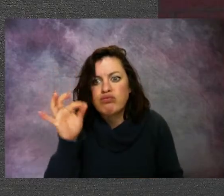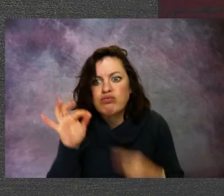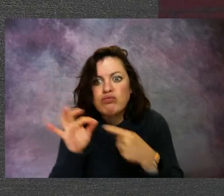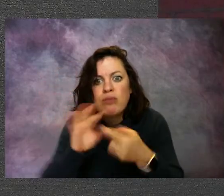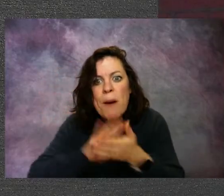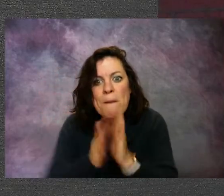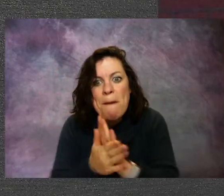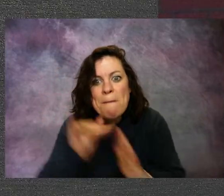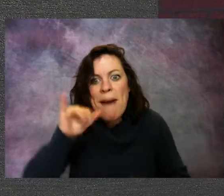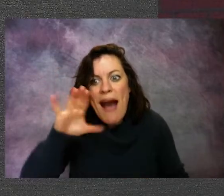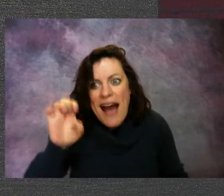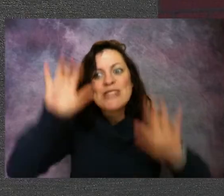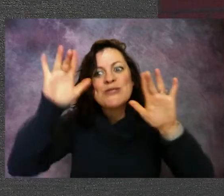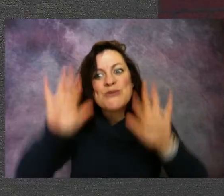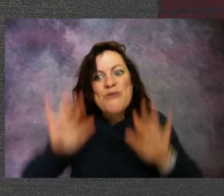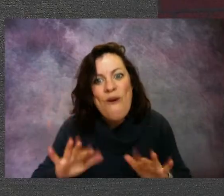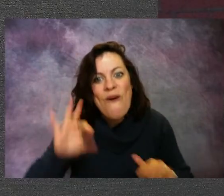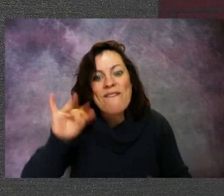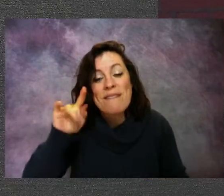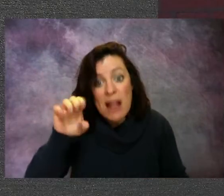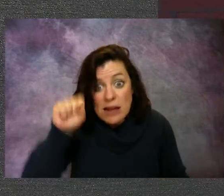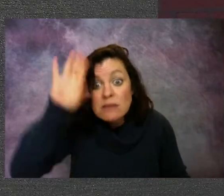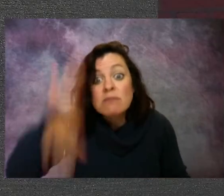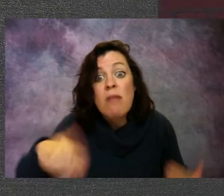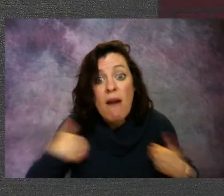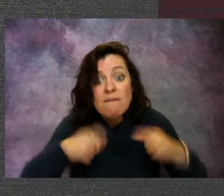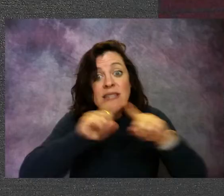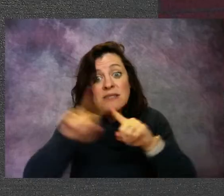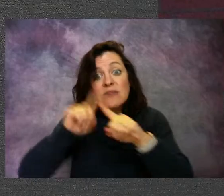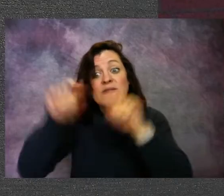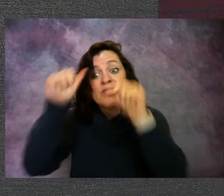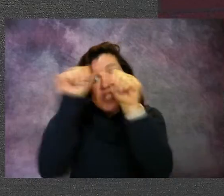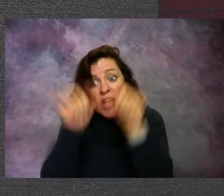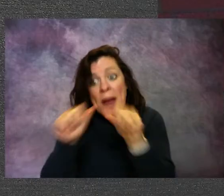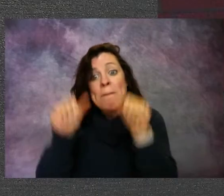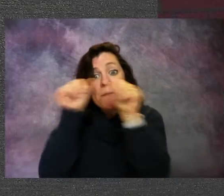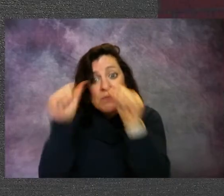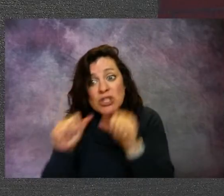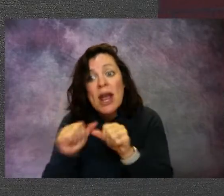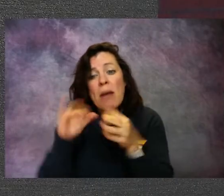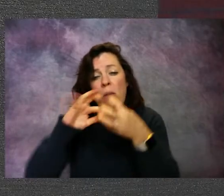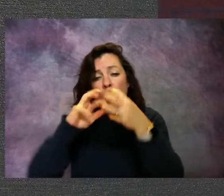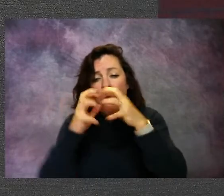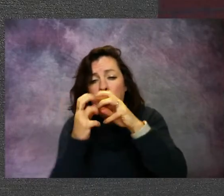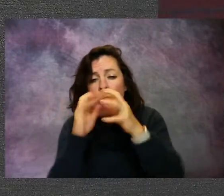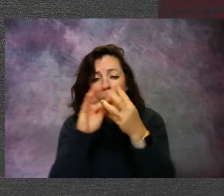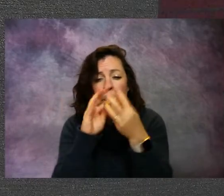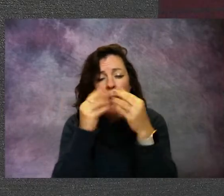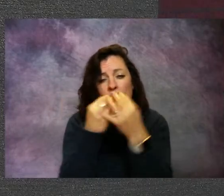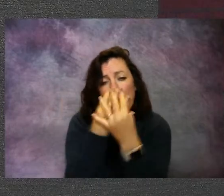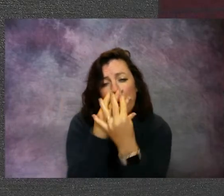So, no two snowflakes are the same. Snowflakes are just like you and me.